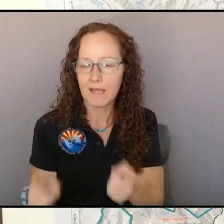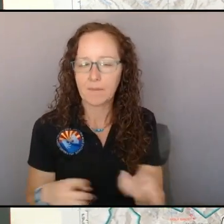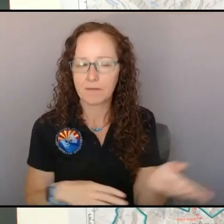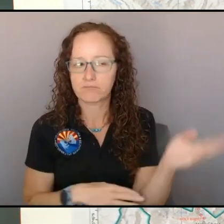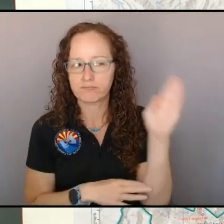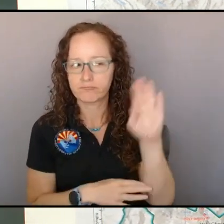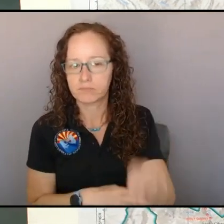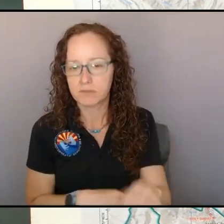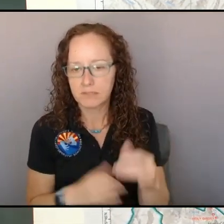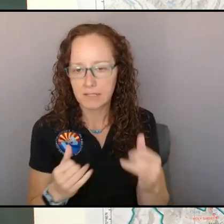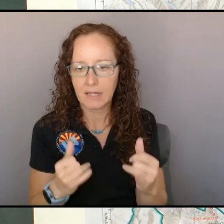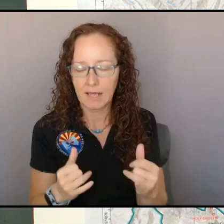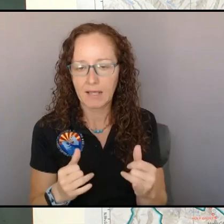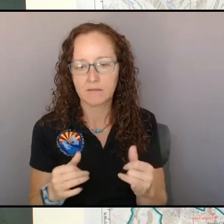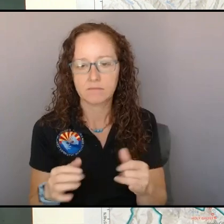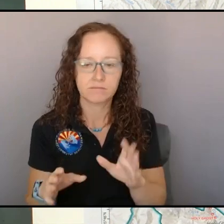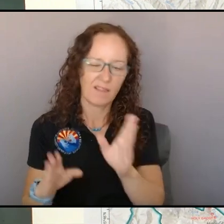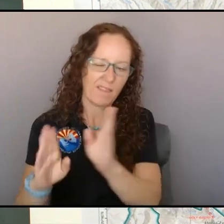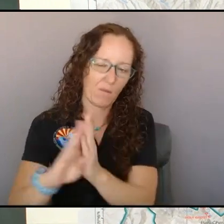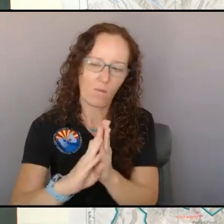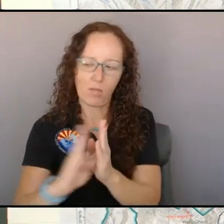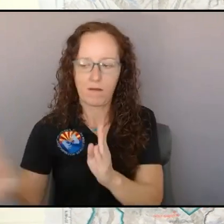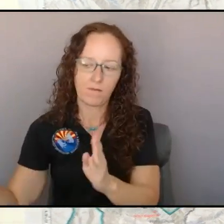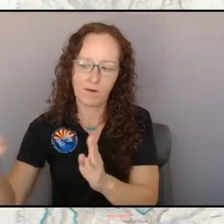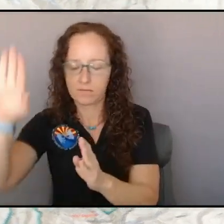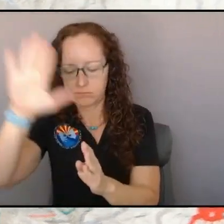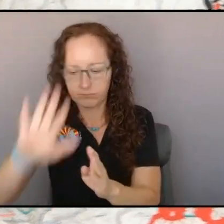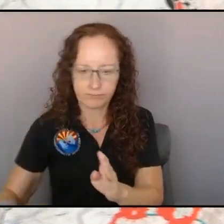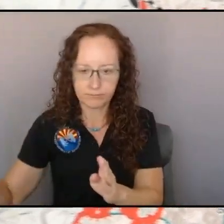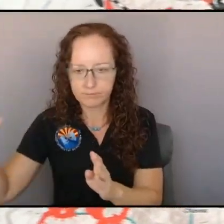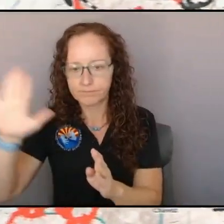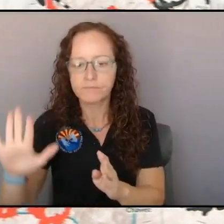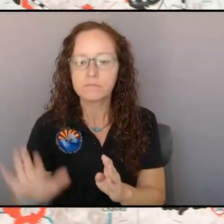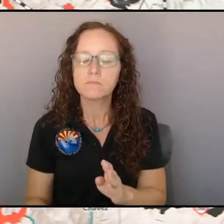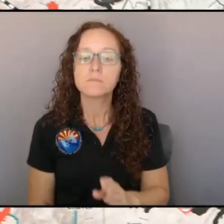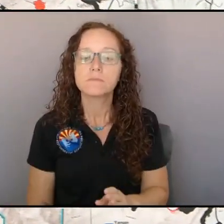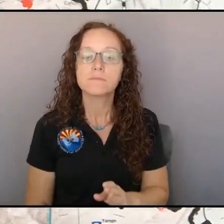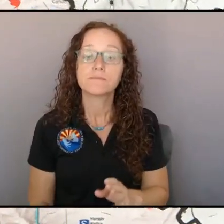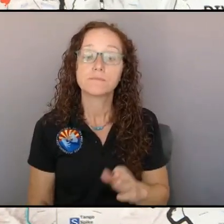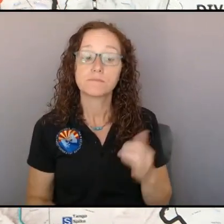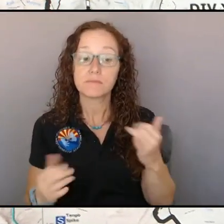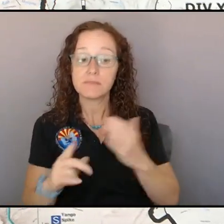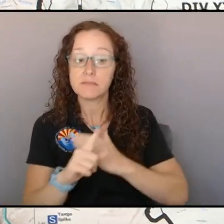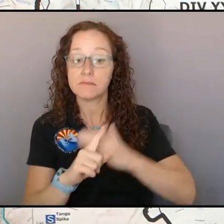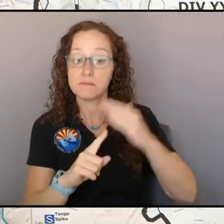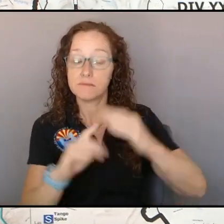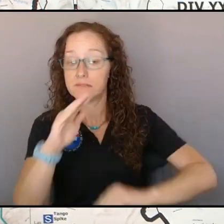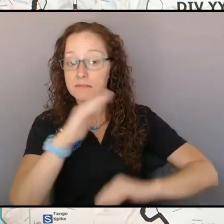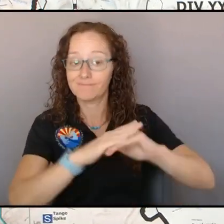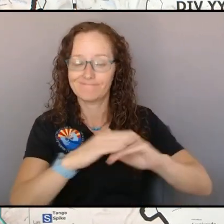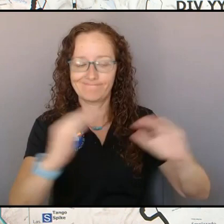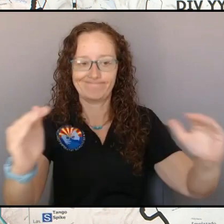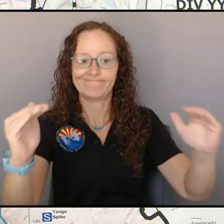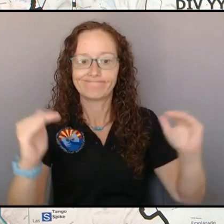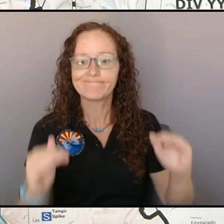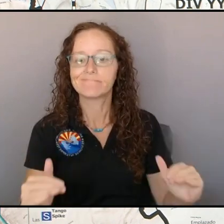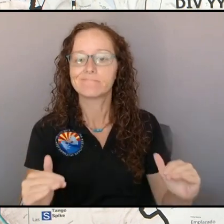the Pecos River Valley. Your highs today, going to be greatly reduced. They're looking to be 15 to 20 degrees below normal.